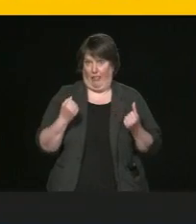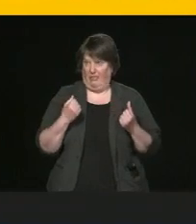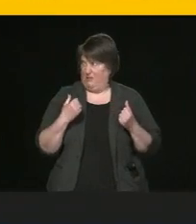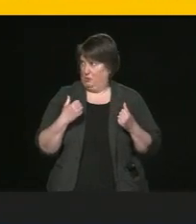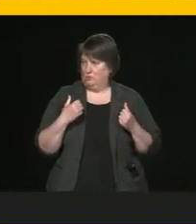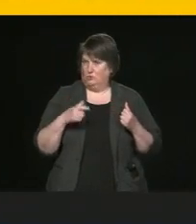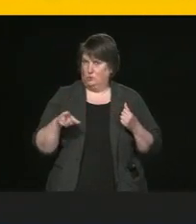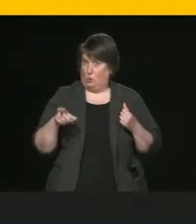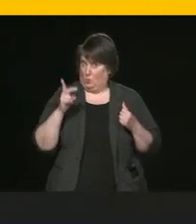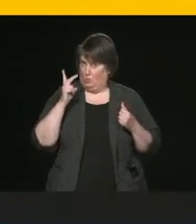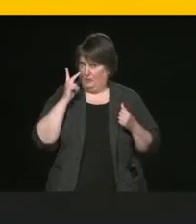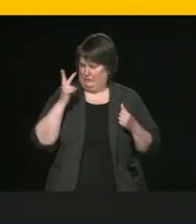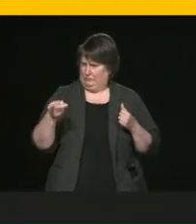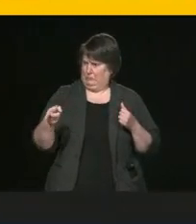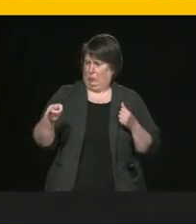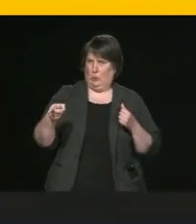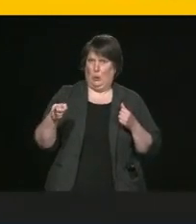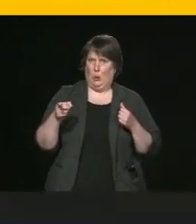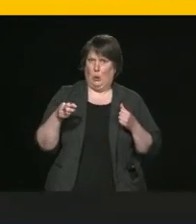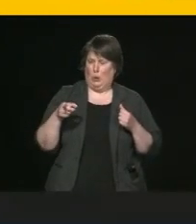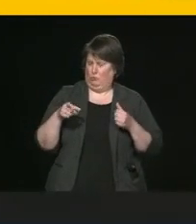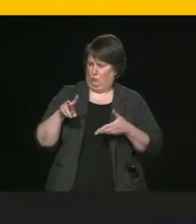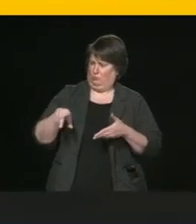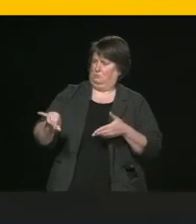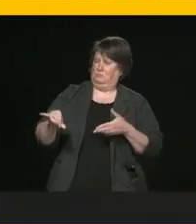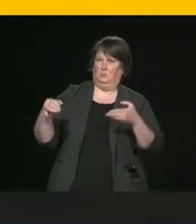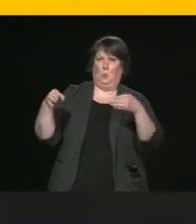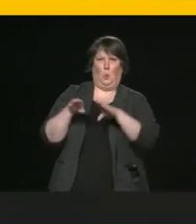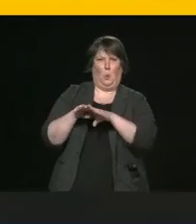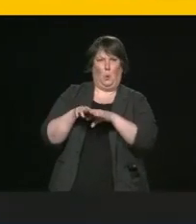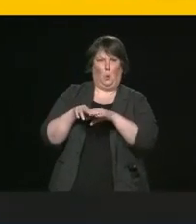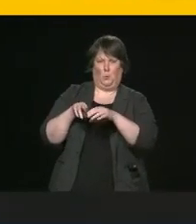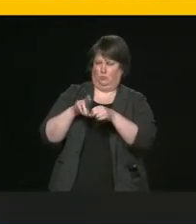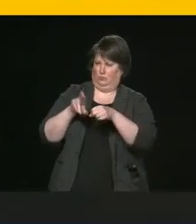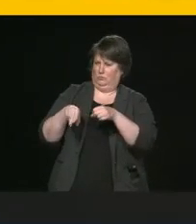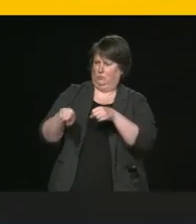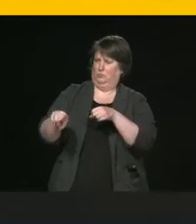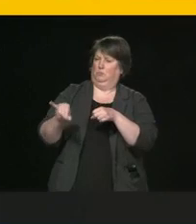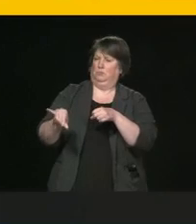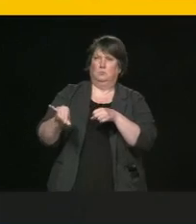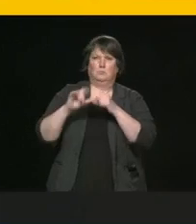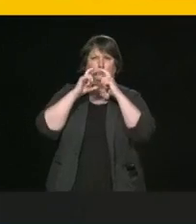I ASKED MY OFFICIALS THAT QUESTION THIS MORNING WHEN I